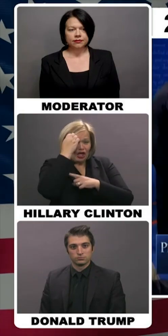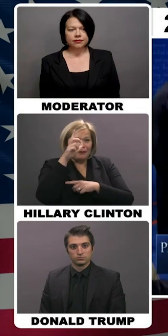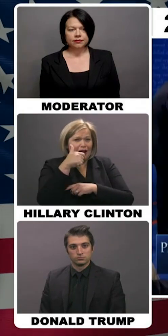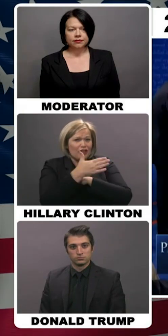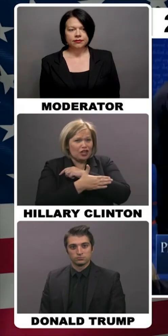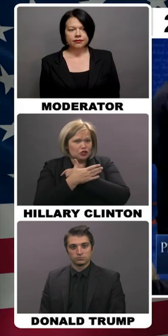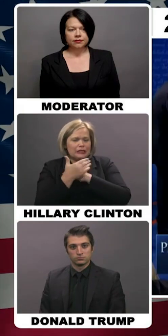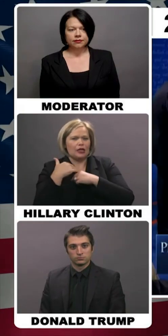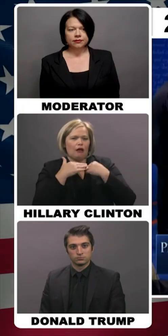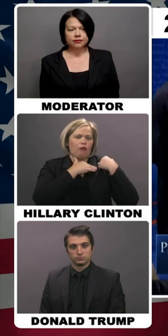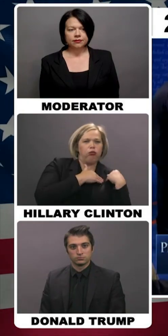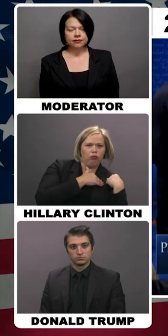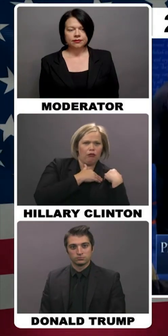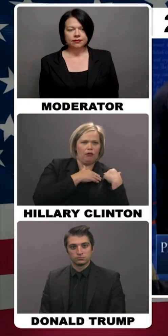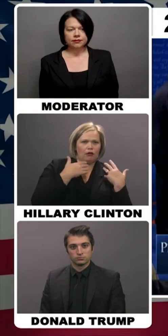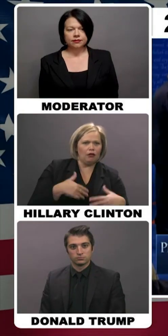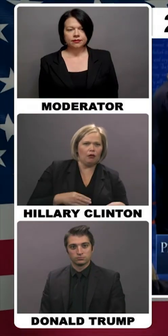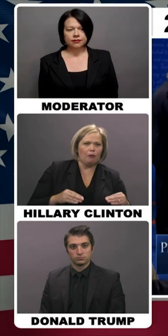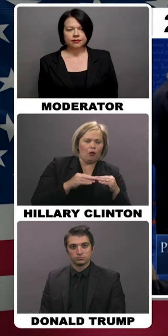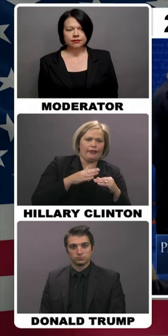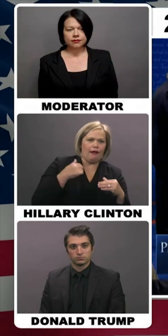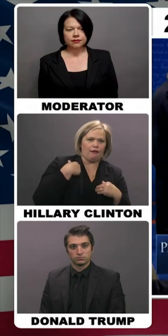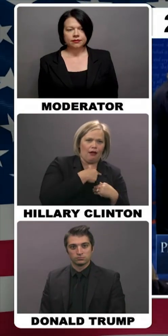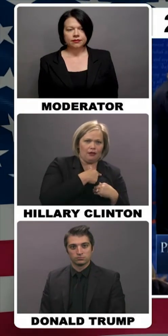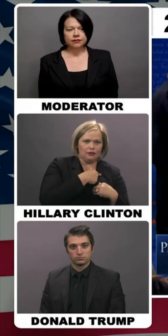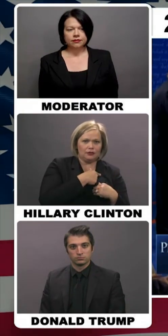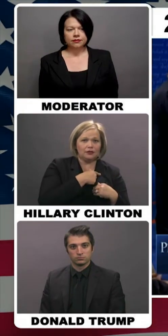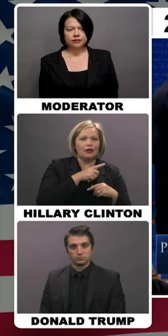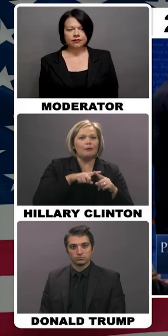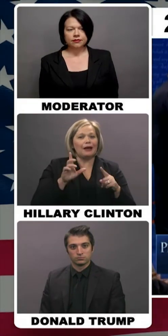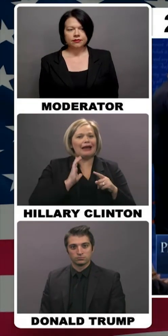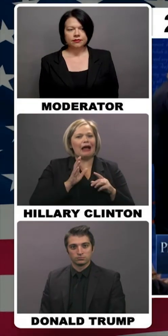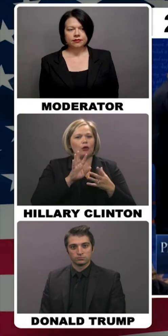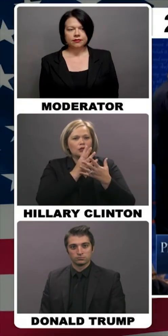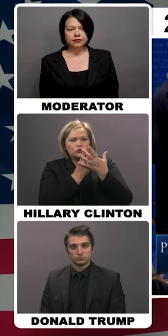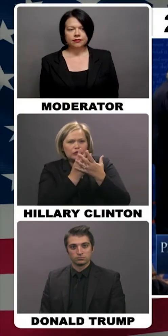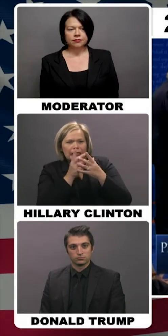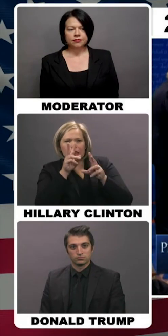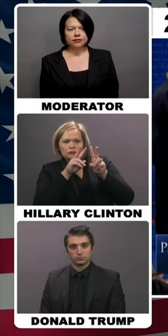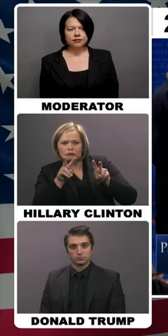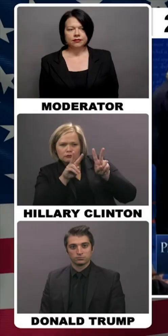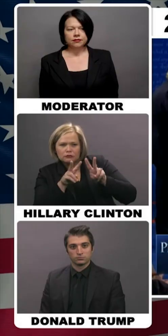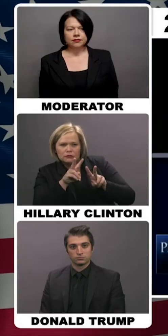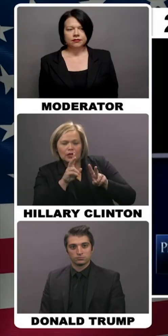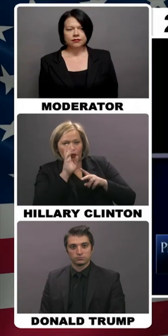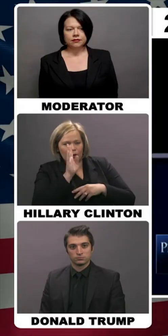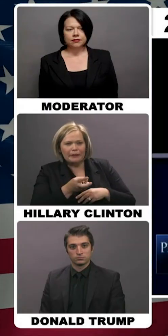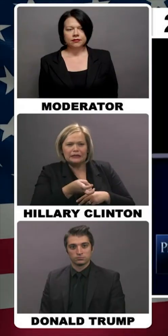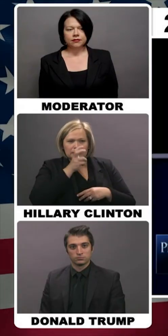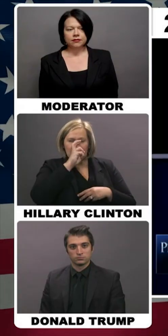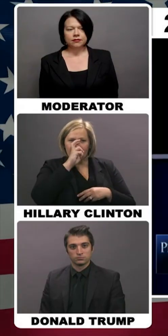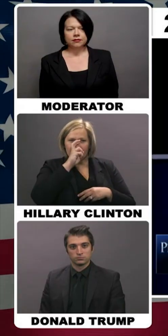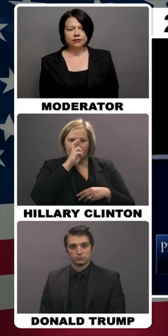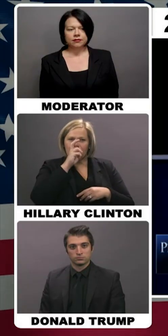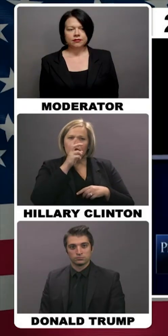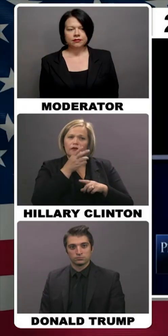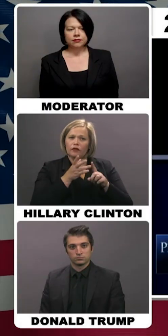But we will have vetting that is as tough as it needs to be from our professionals, our intelligence,